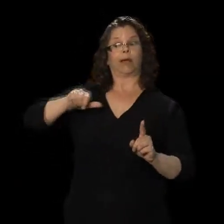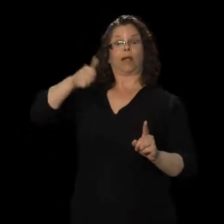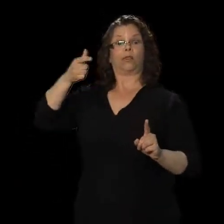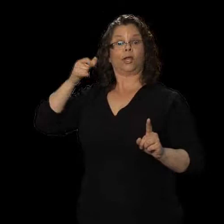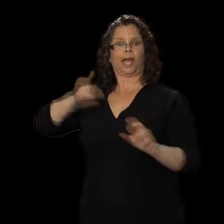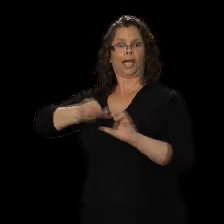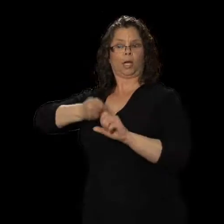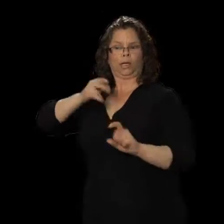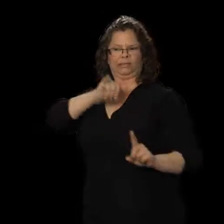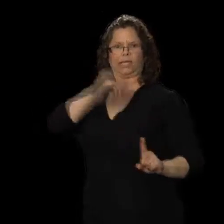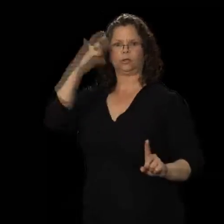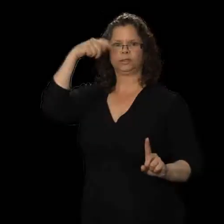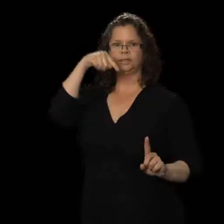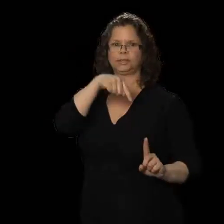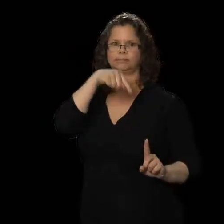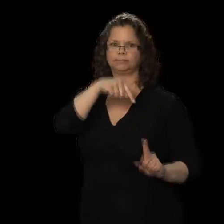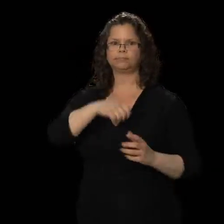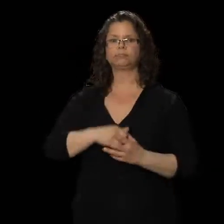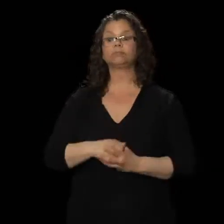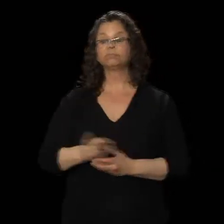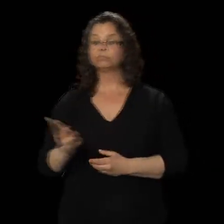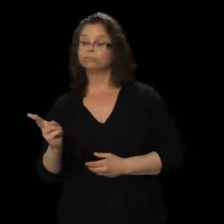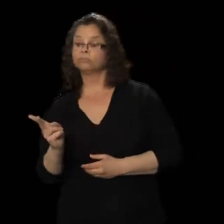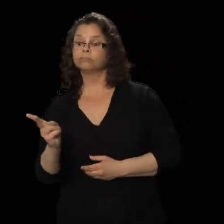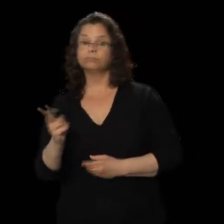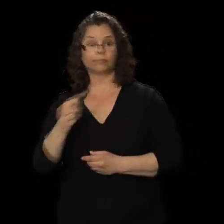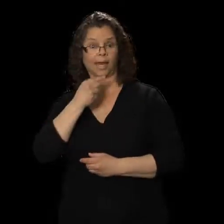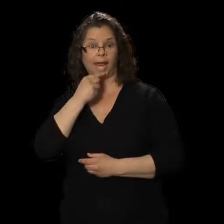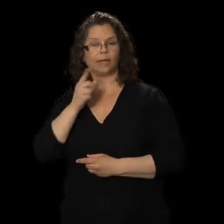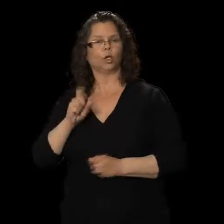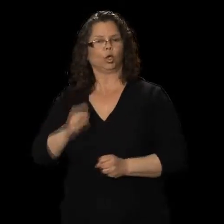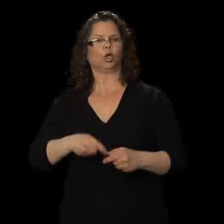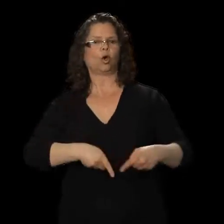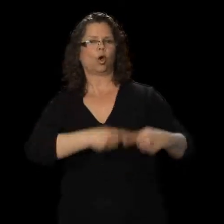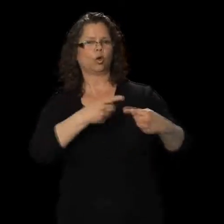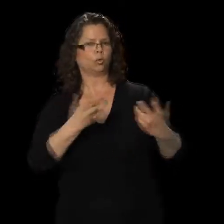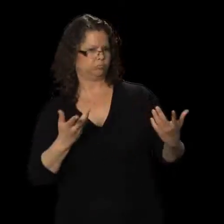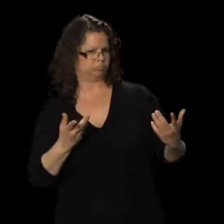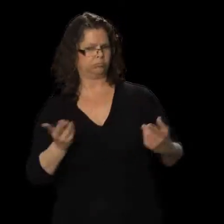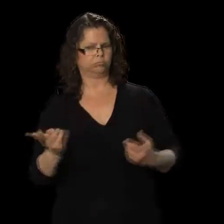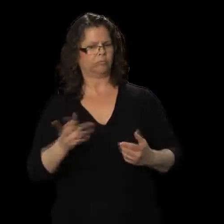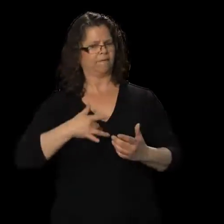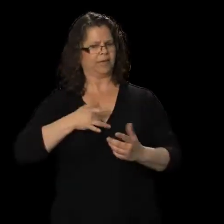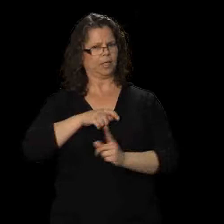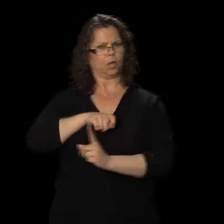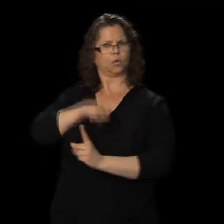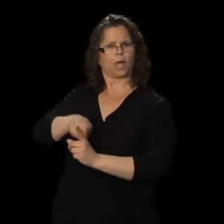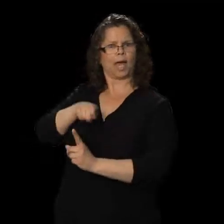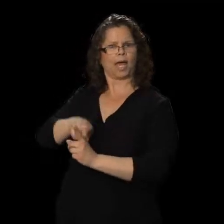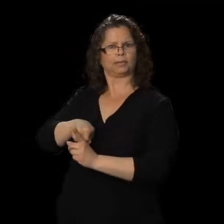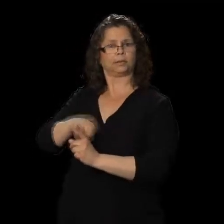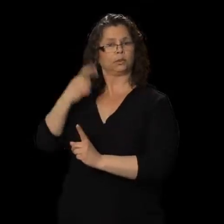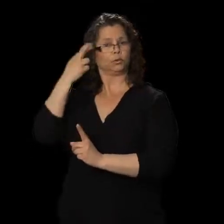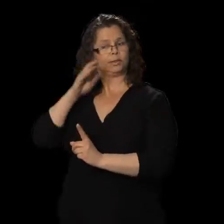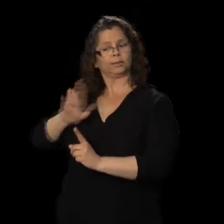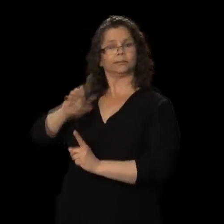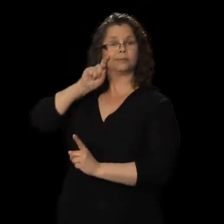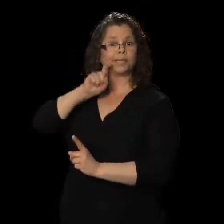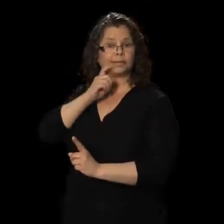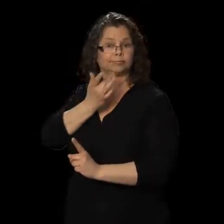Based on the circumstances, the remaining “out” workers could argue that they are being harassed based on their